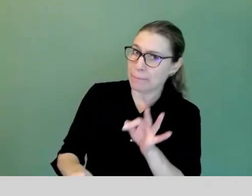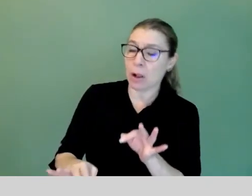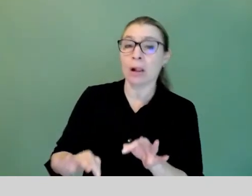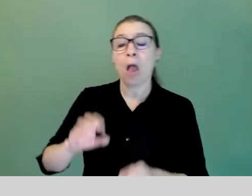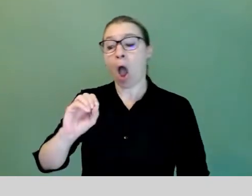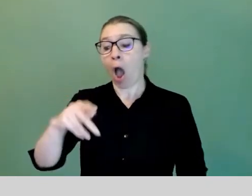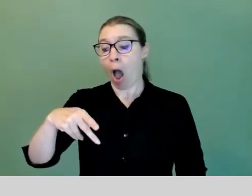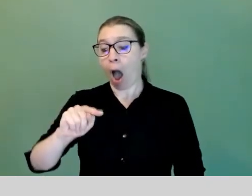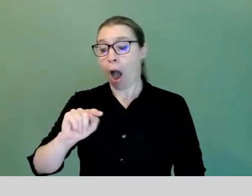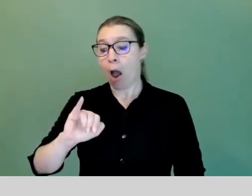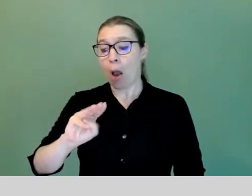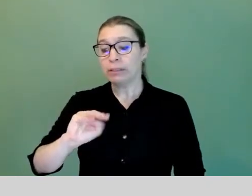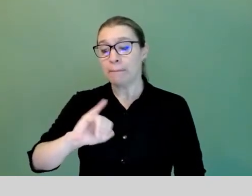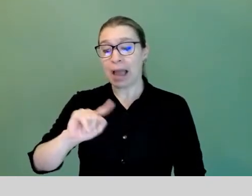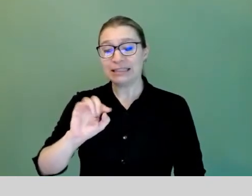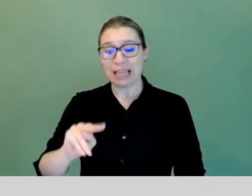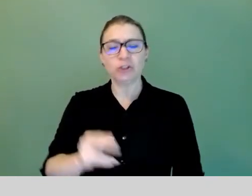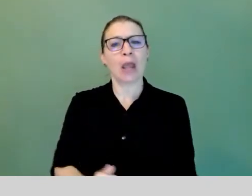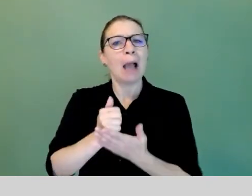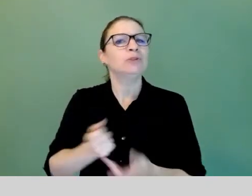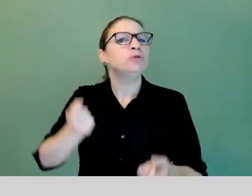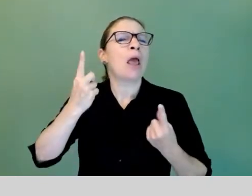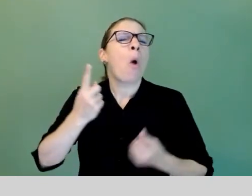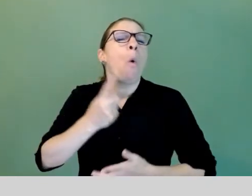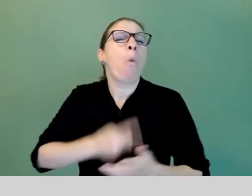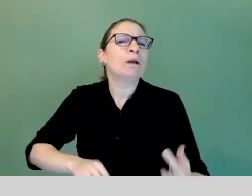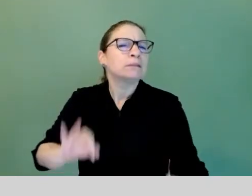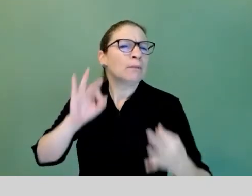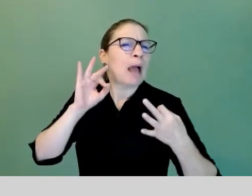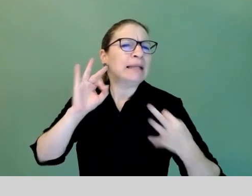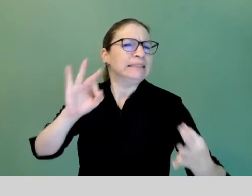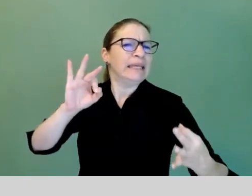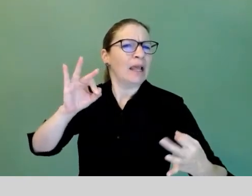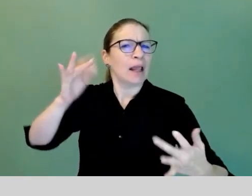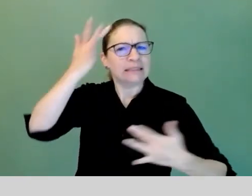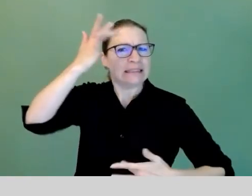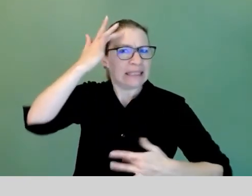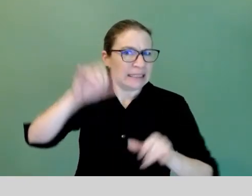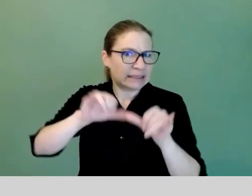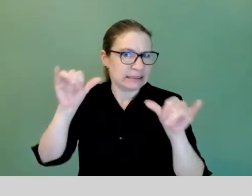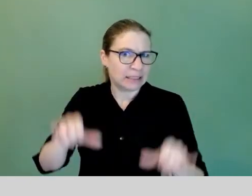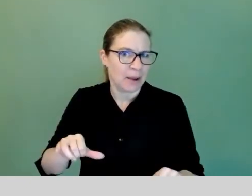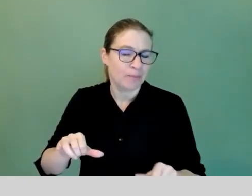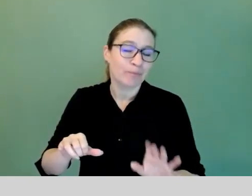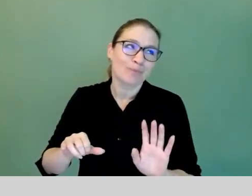Optimization helps us to understand what an ideal disease system looks like.